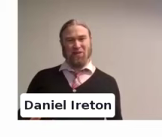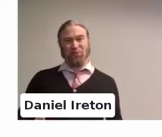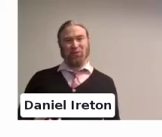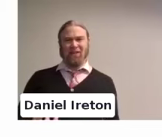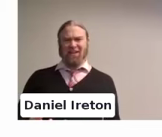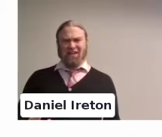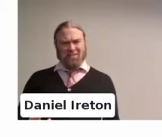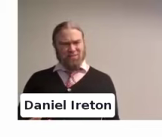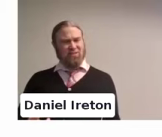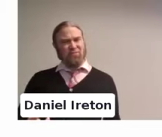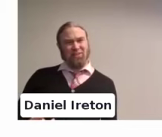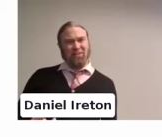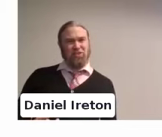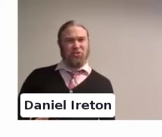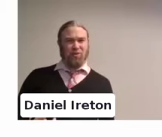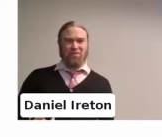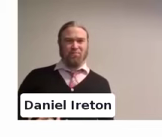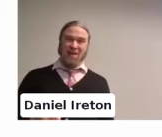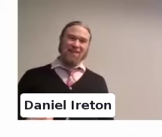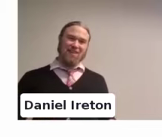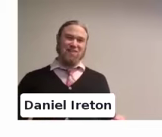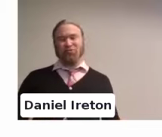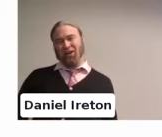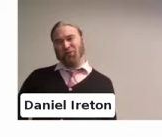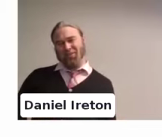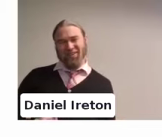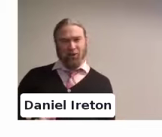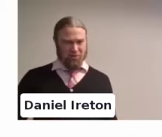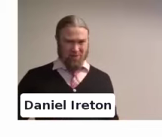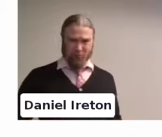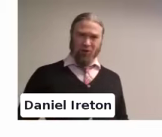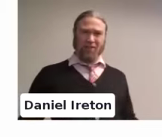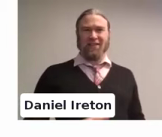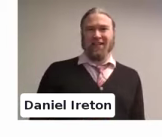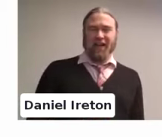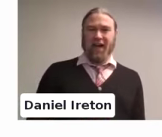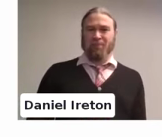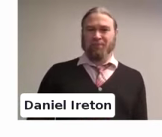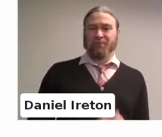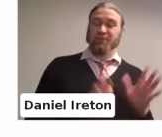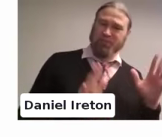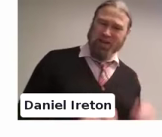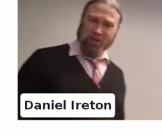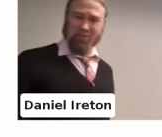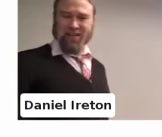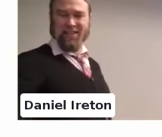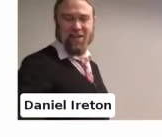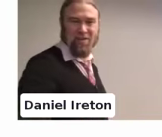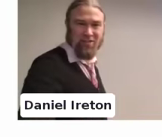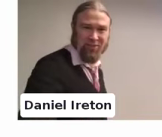Is it just fun?